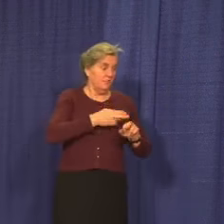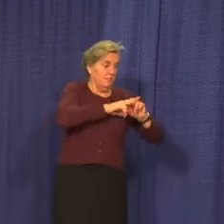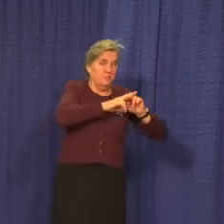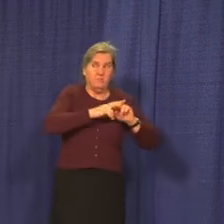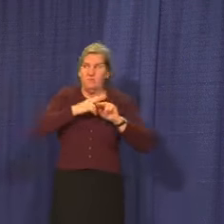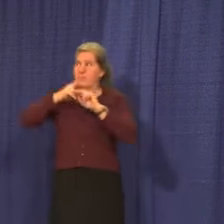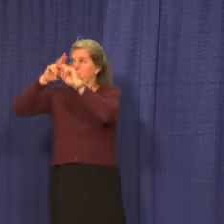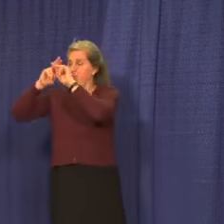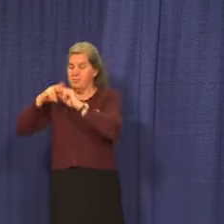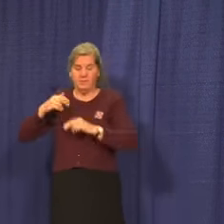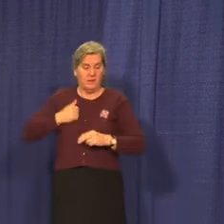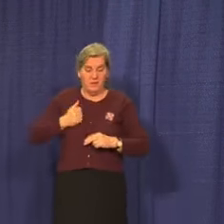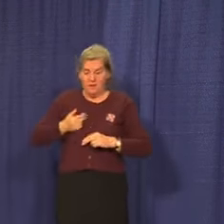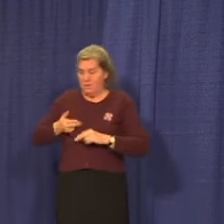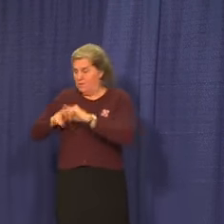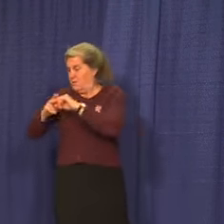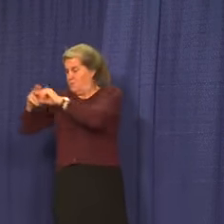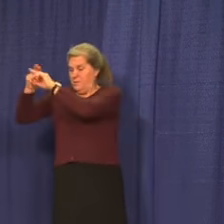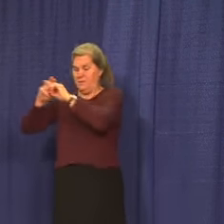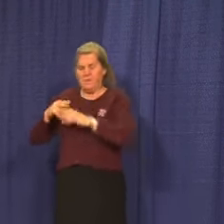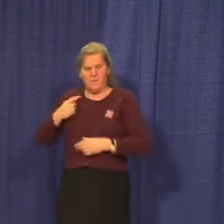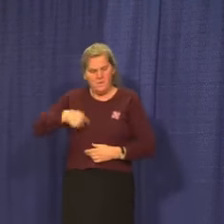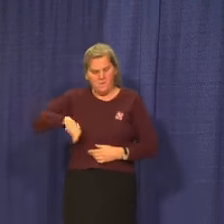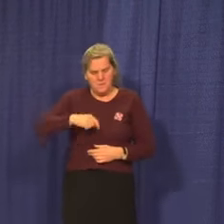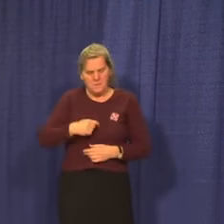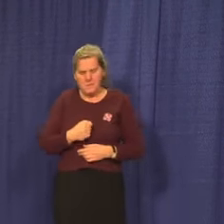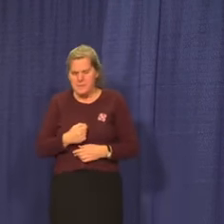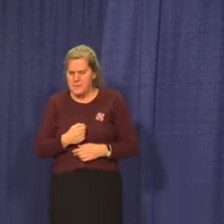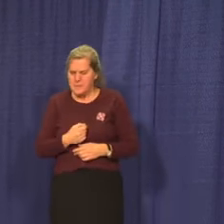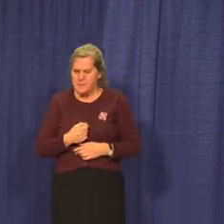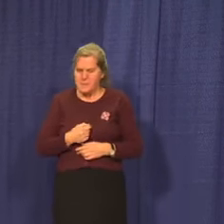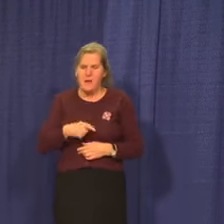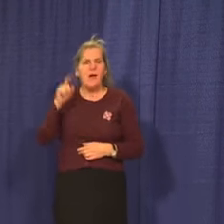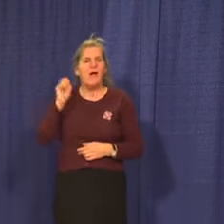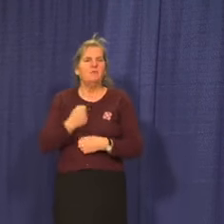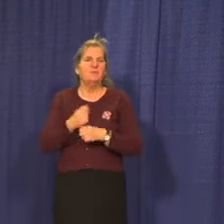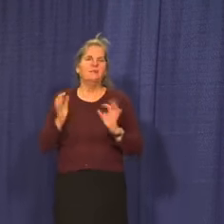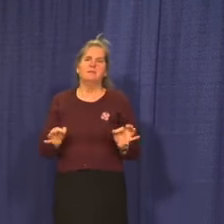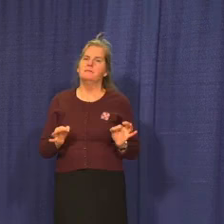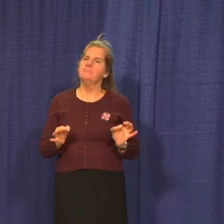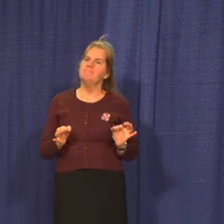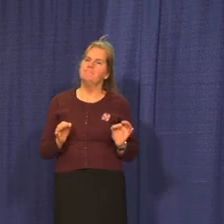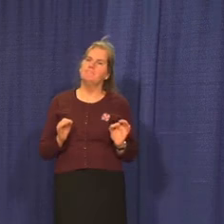ACROSS THE COUNTRY MADE THIS A VERY NECESSARY DECISION.